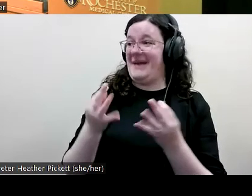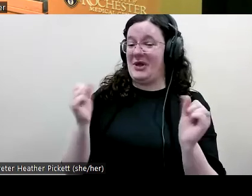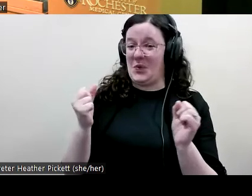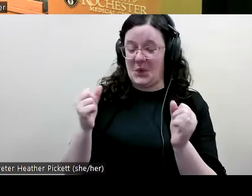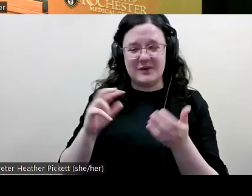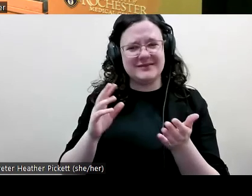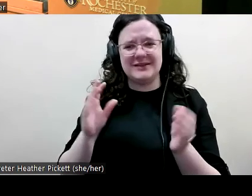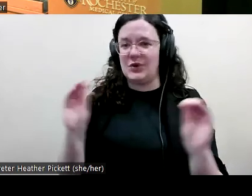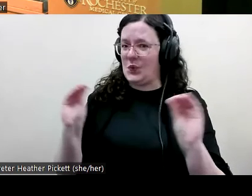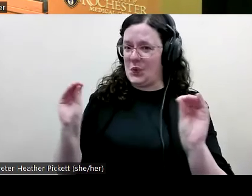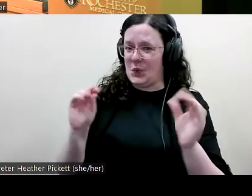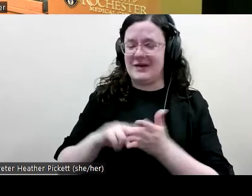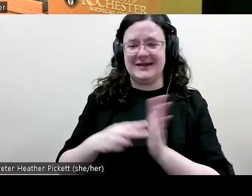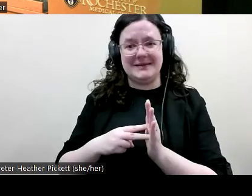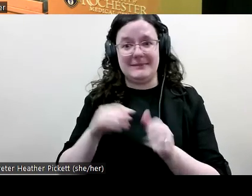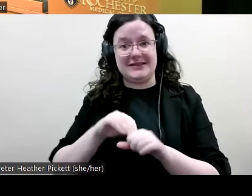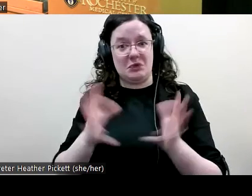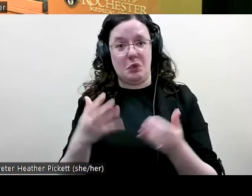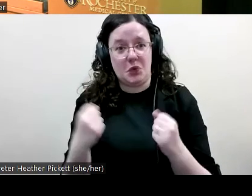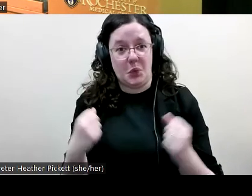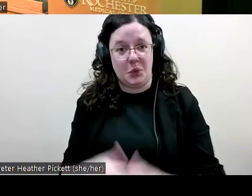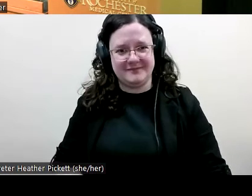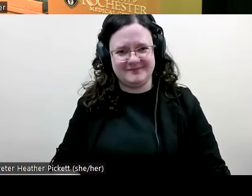the person underneath but there's still a person in there who needs your love and